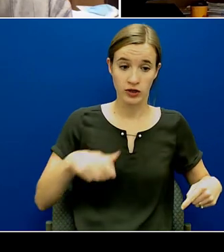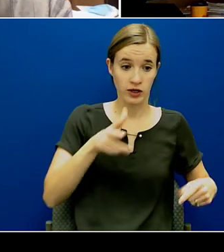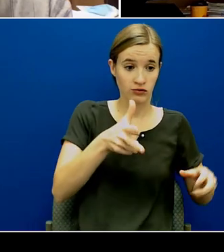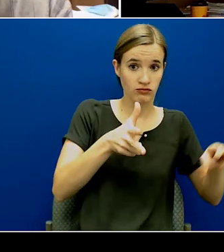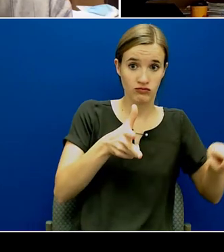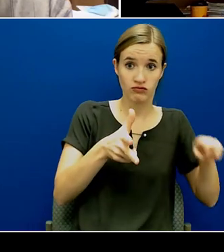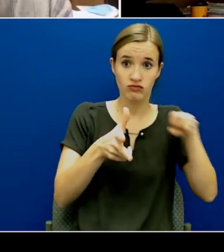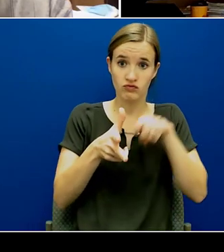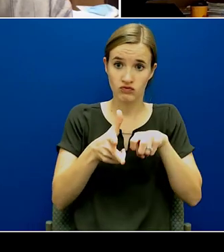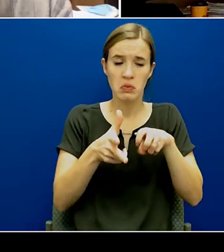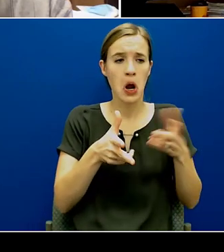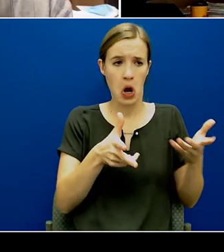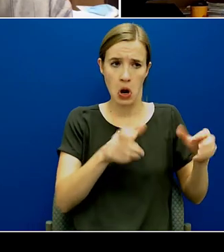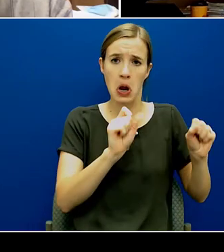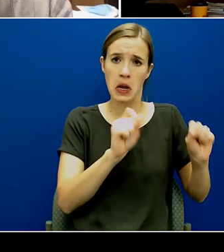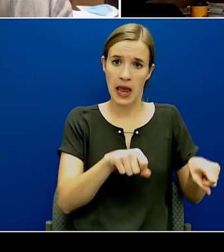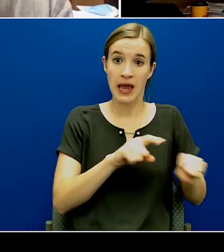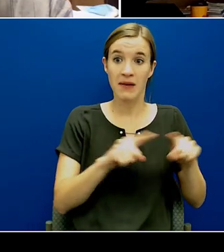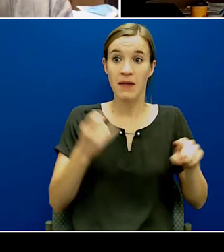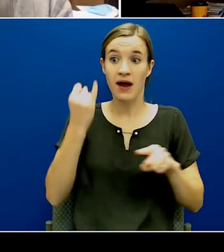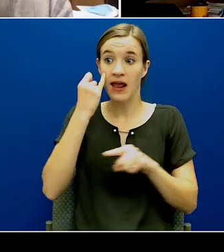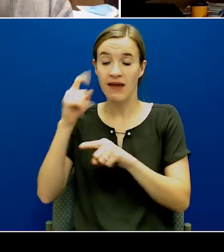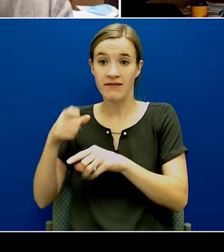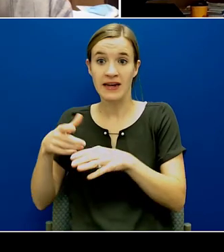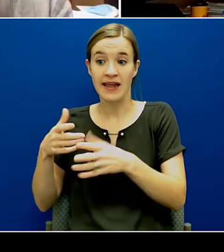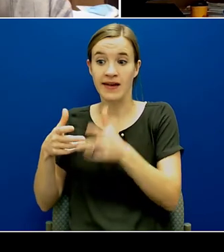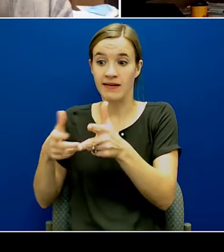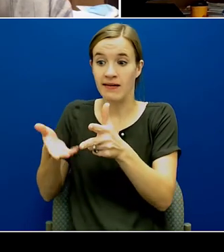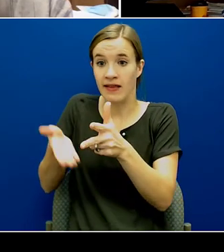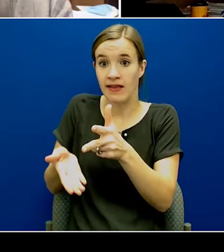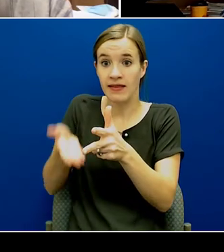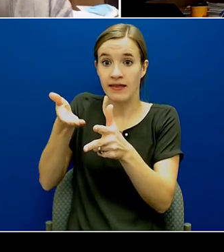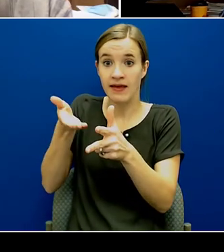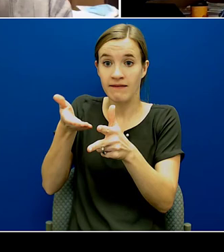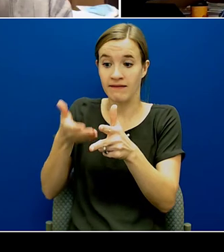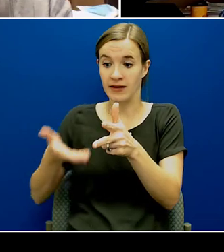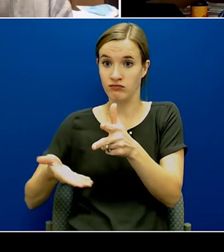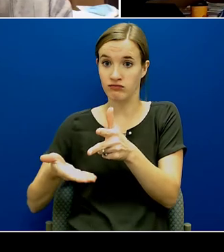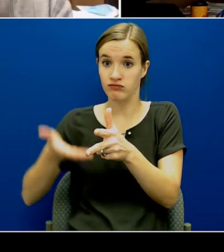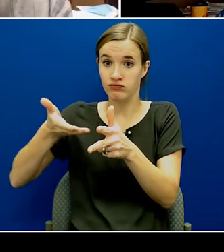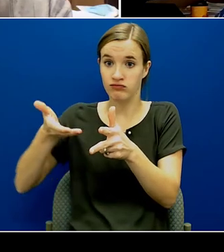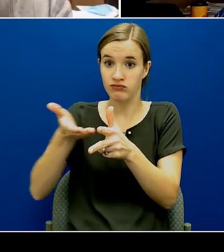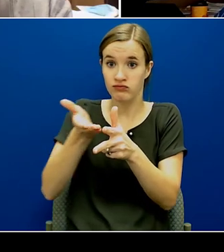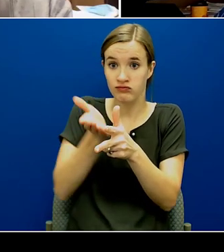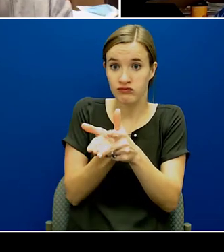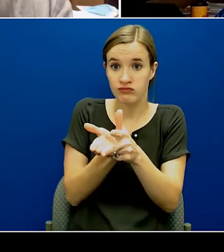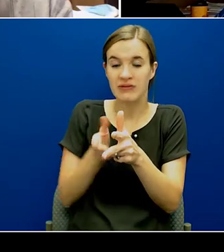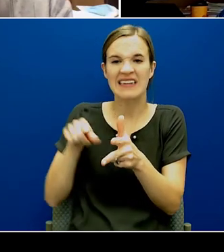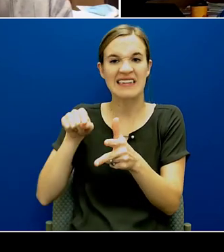tried to get federal funding for that, then there's limitations on how that vehicle can